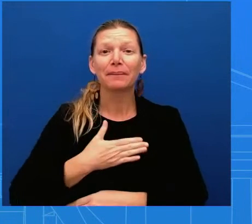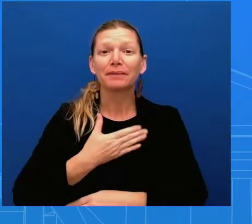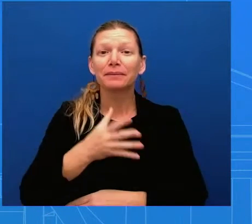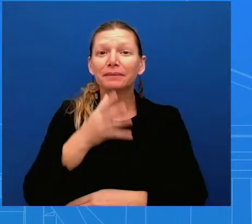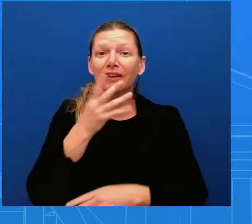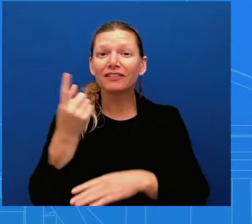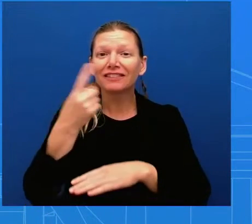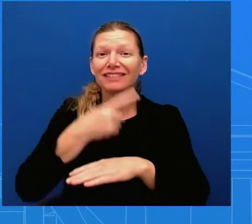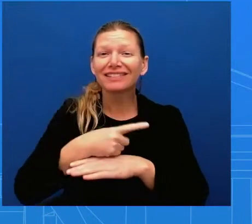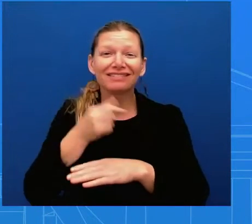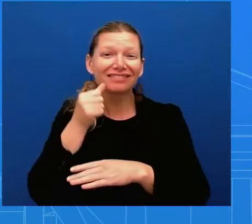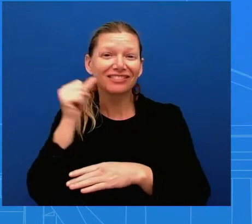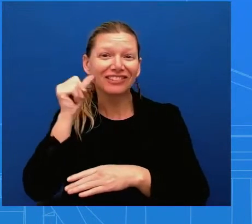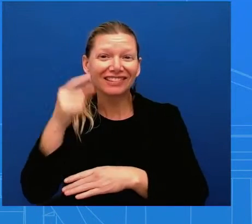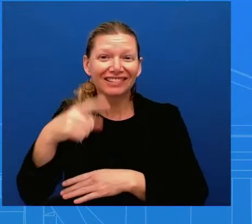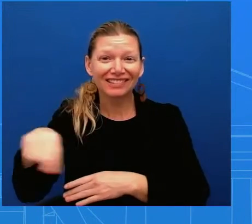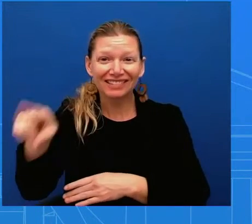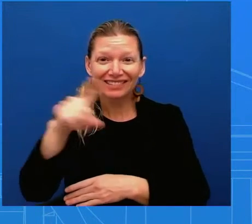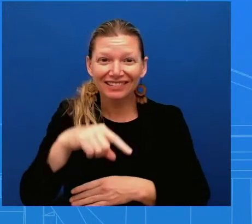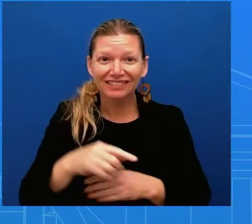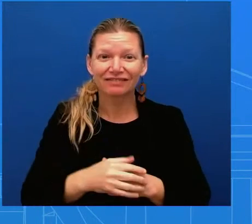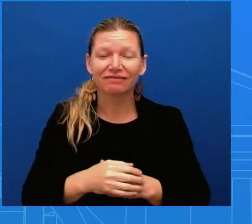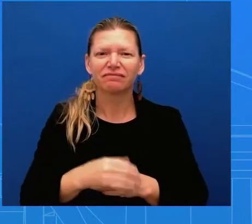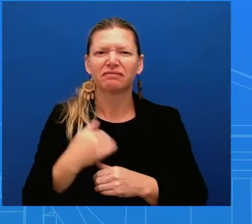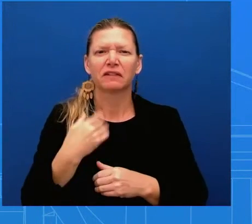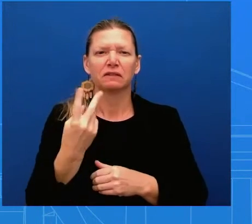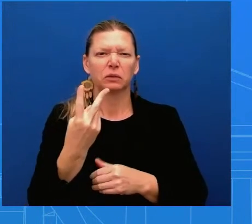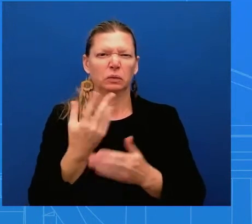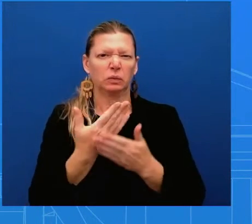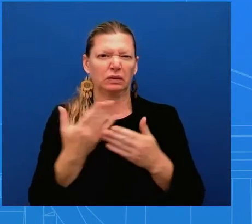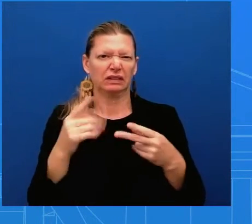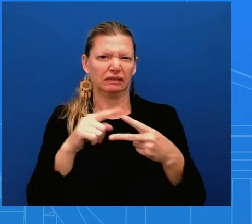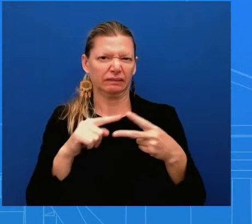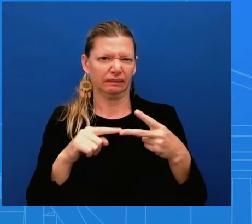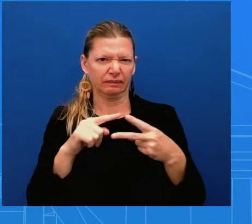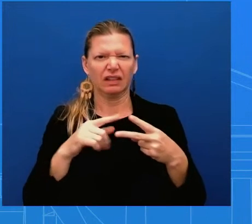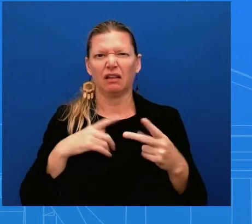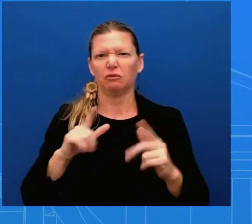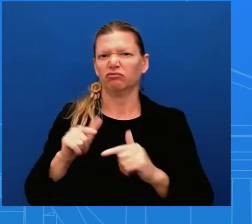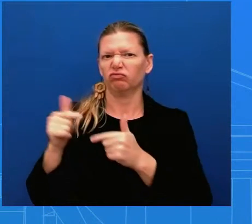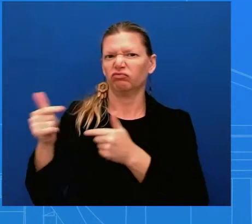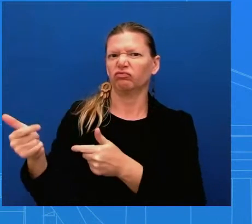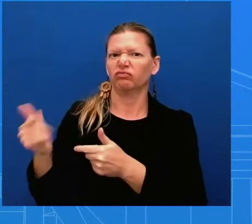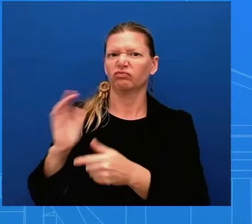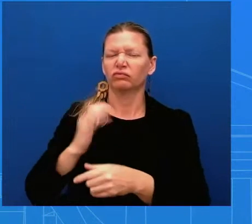I have two things at the top, and then I'll turn it over to our National Security Advisor. So, this afternoon, the President and Vice President